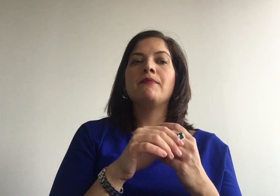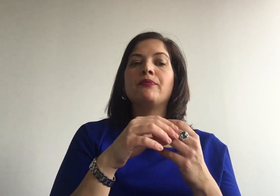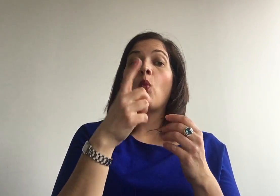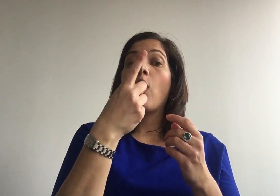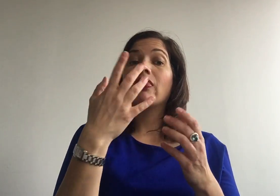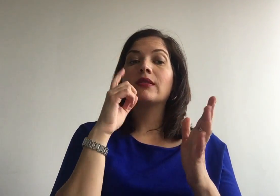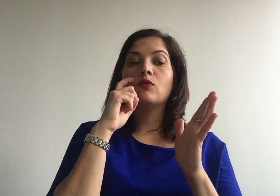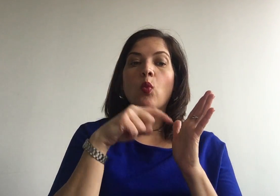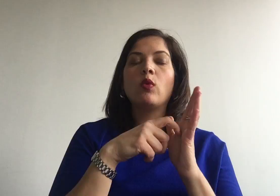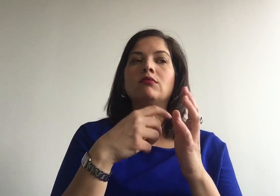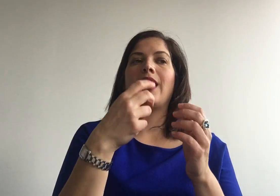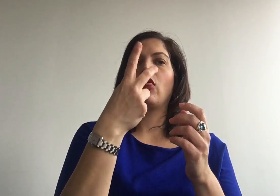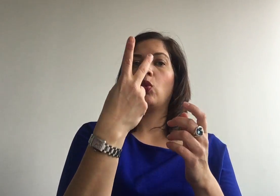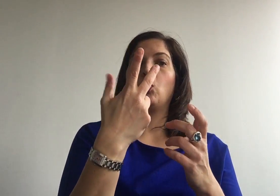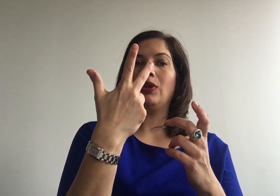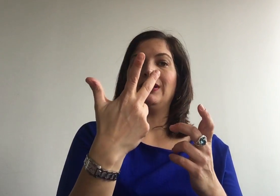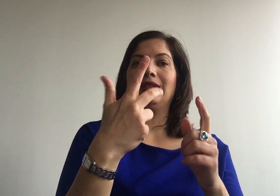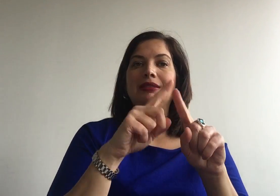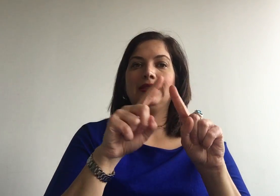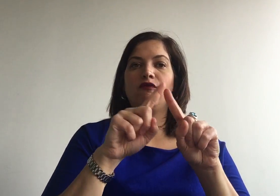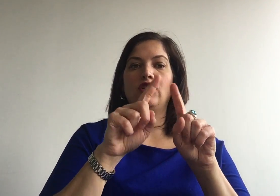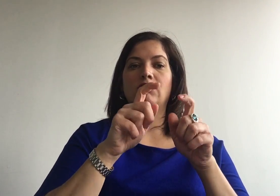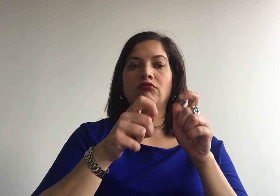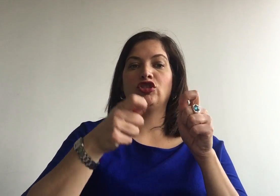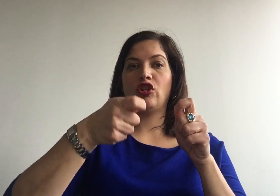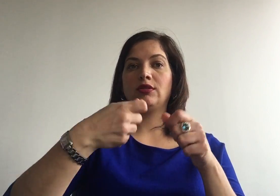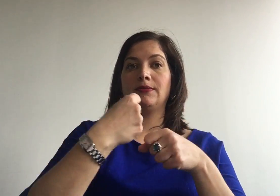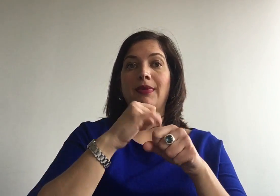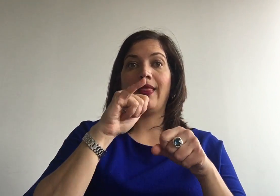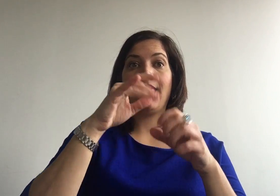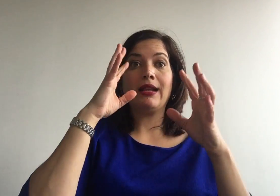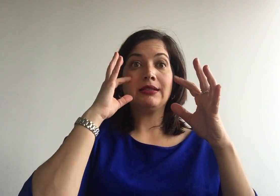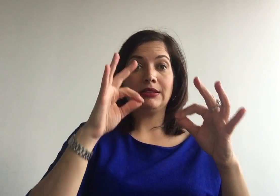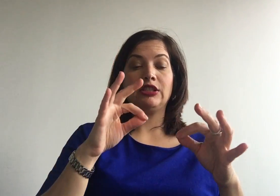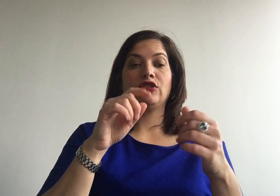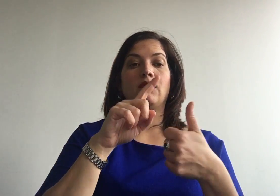One fact to notice is that the three judges who made this decision: